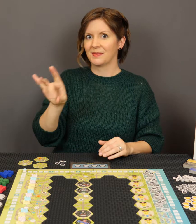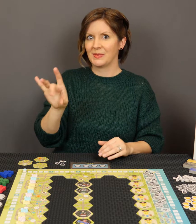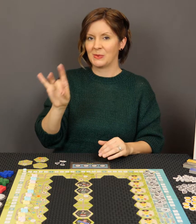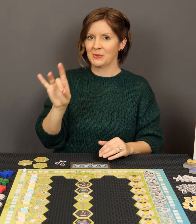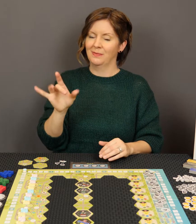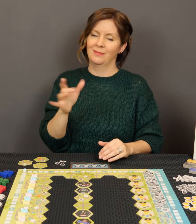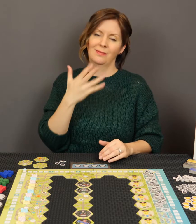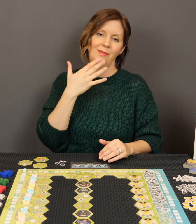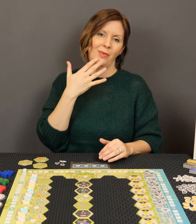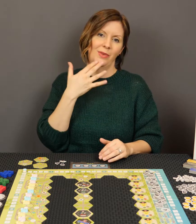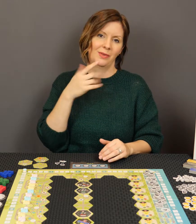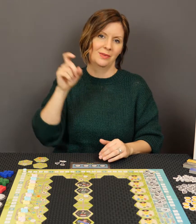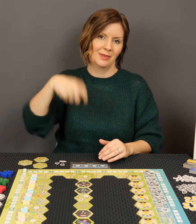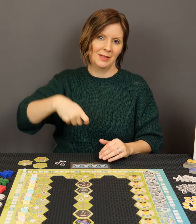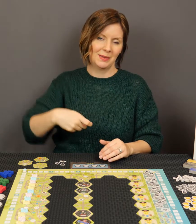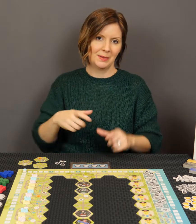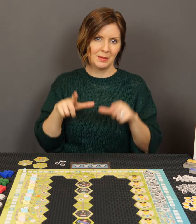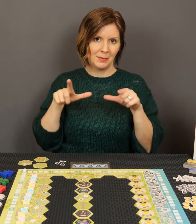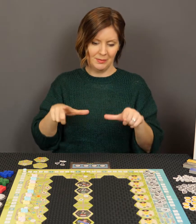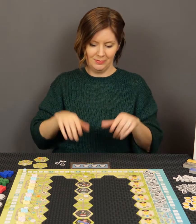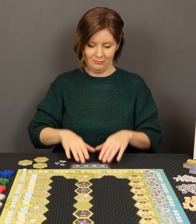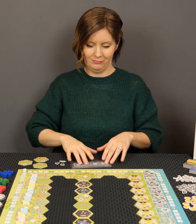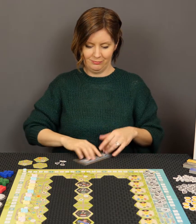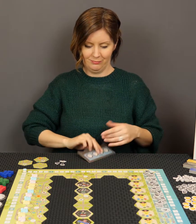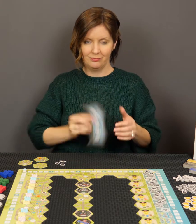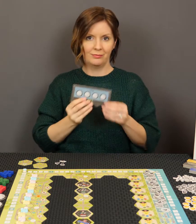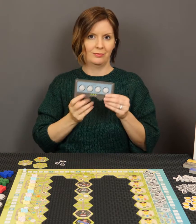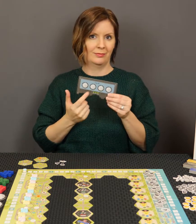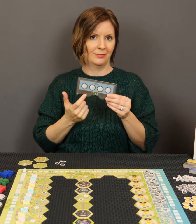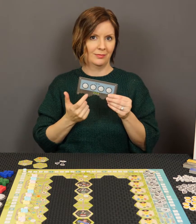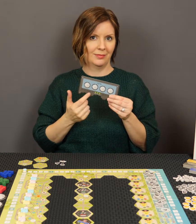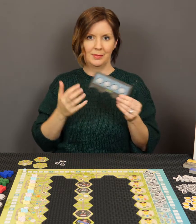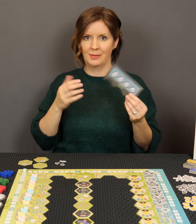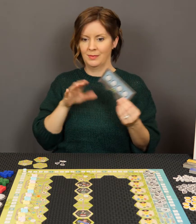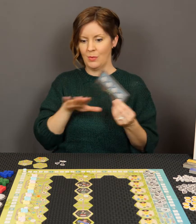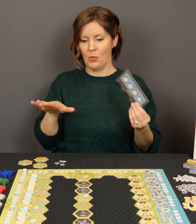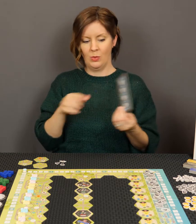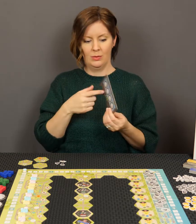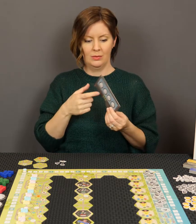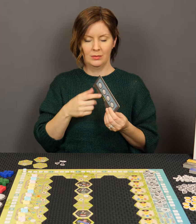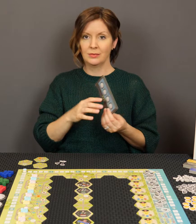Then each player picks a color. And they have a board that looks like this.